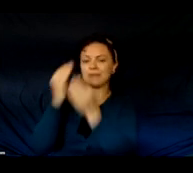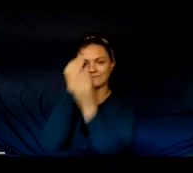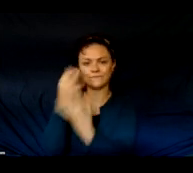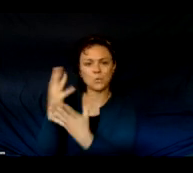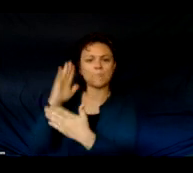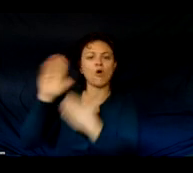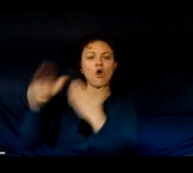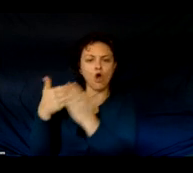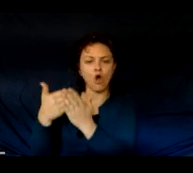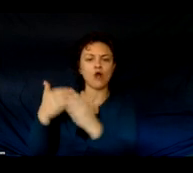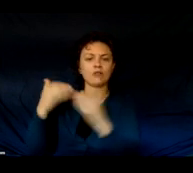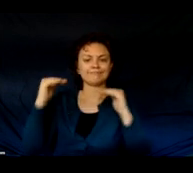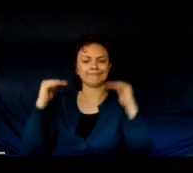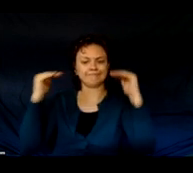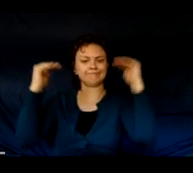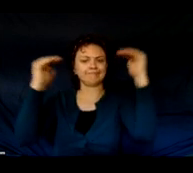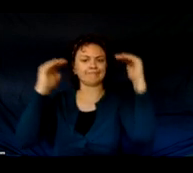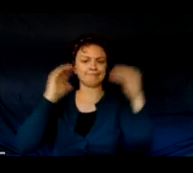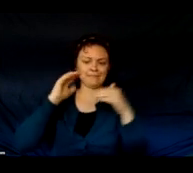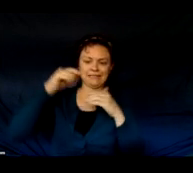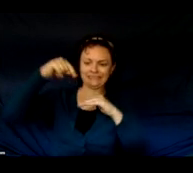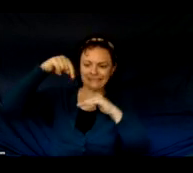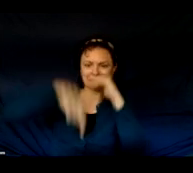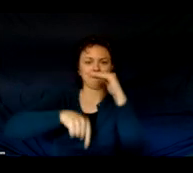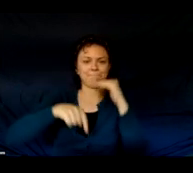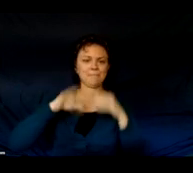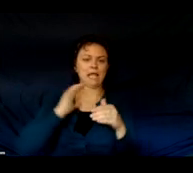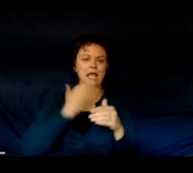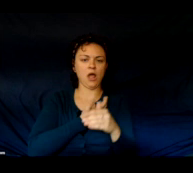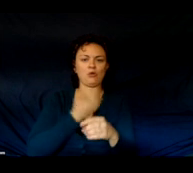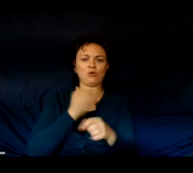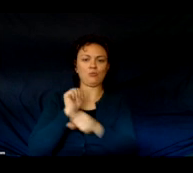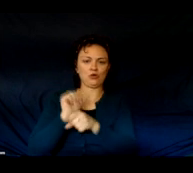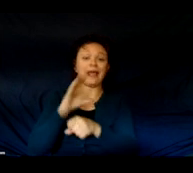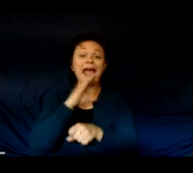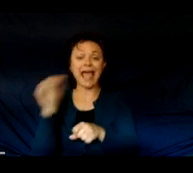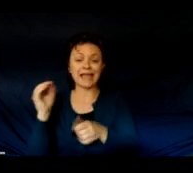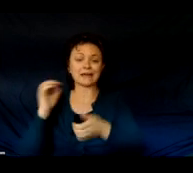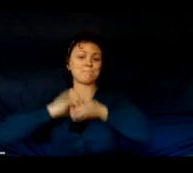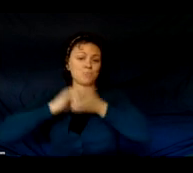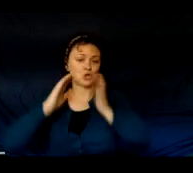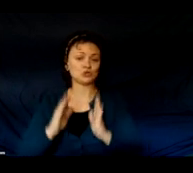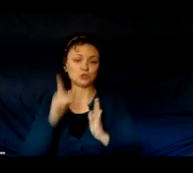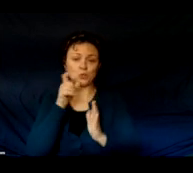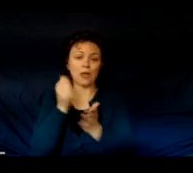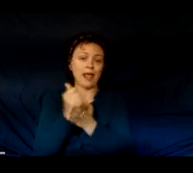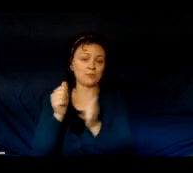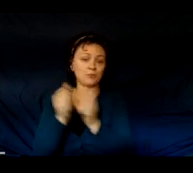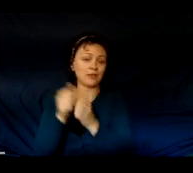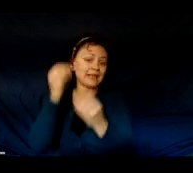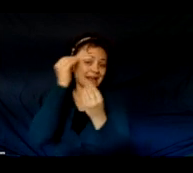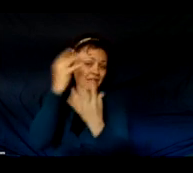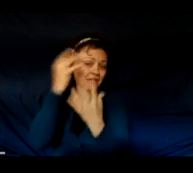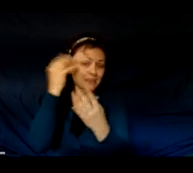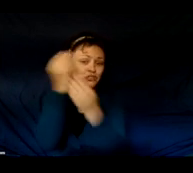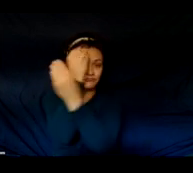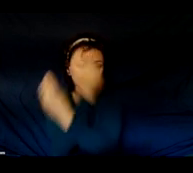And also our amazing dissemination partners that will aid in helping us promote our work.